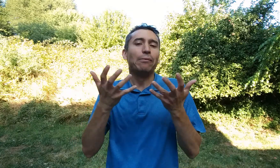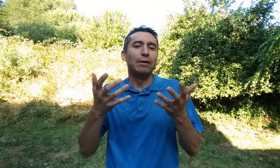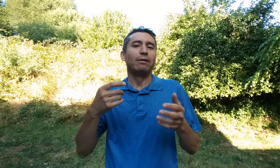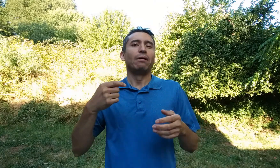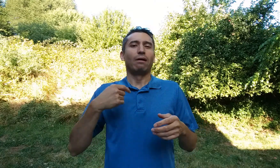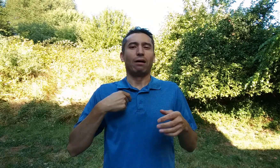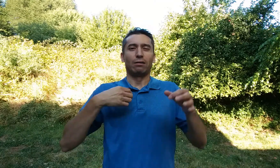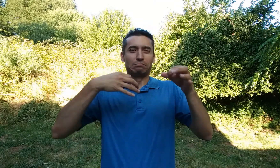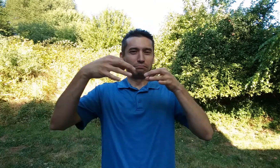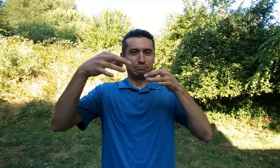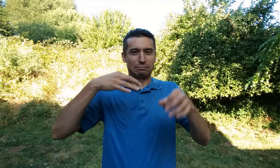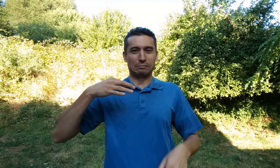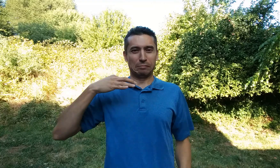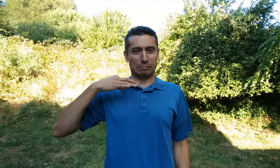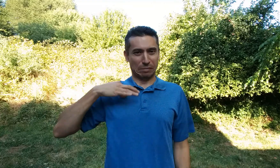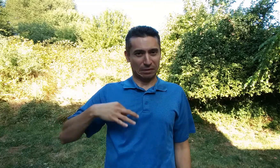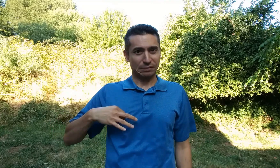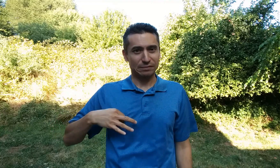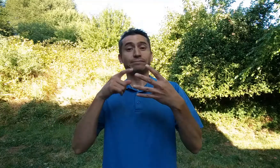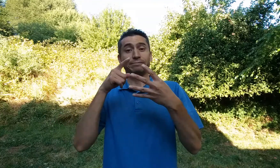Well, I will explain the benefits.